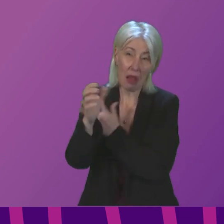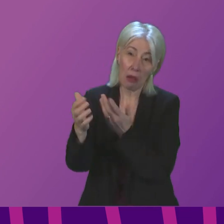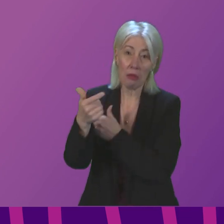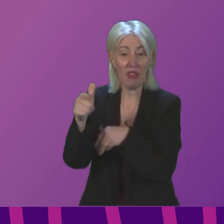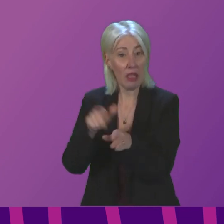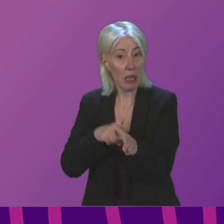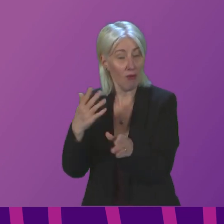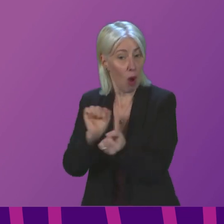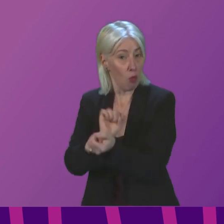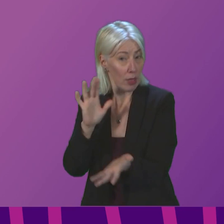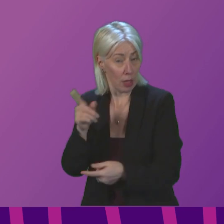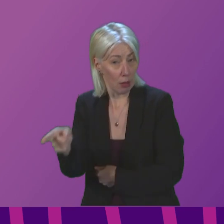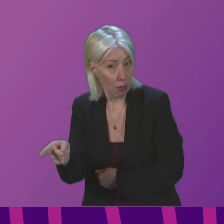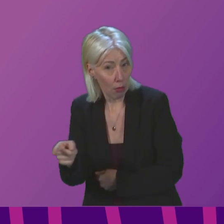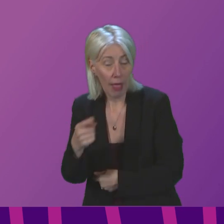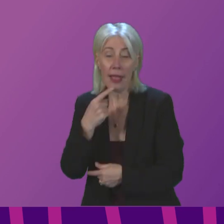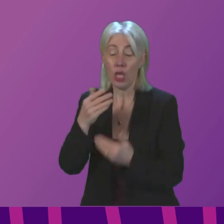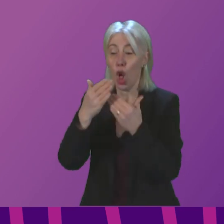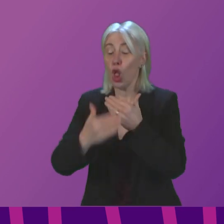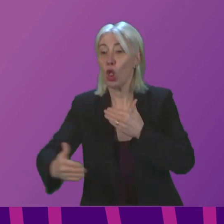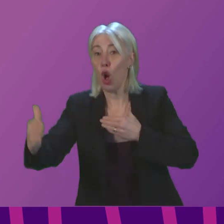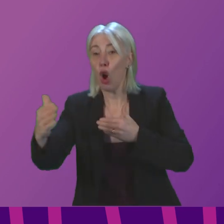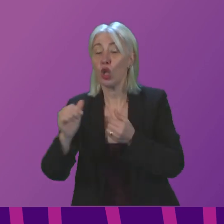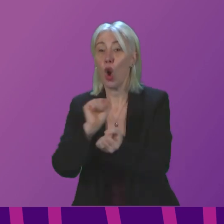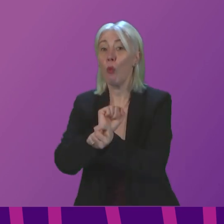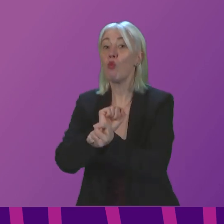Government’s document suggests that long-term prisoners could be considered for release